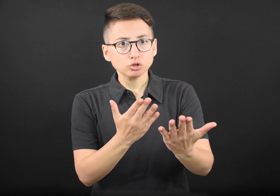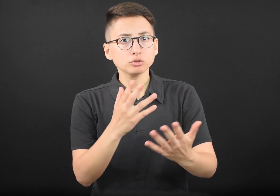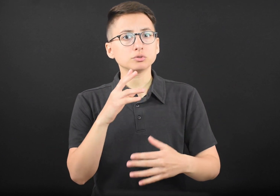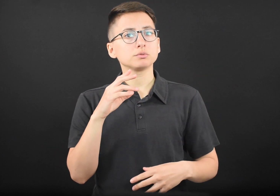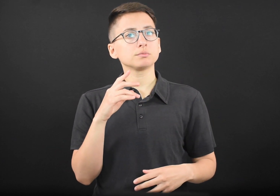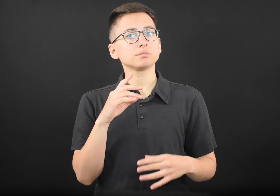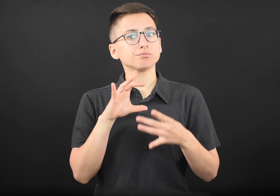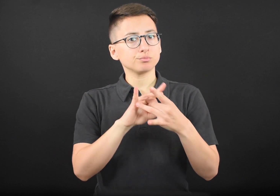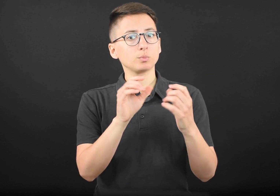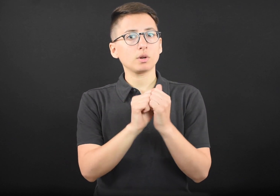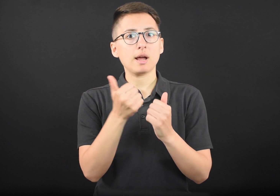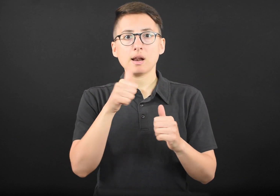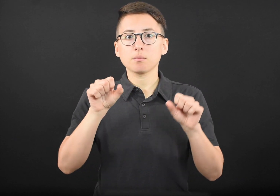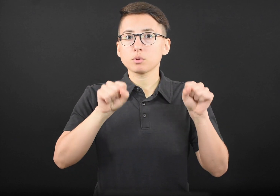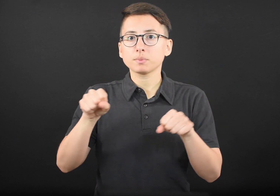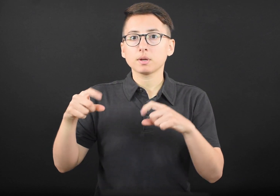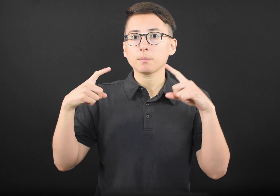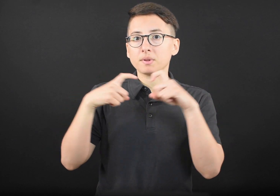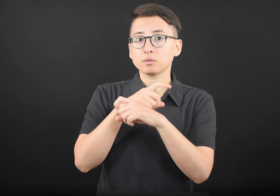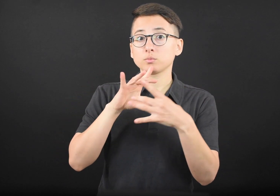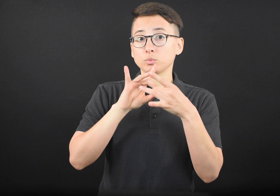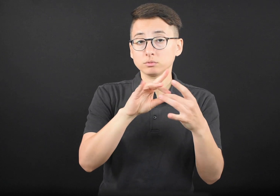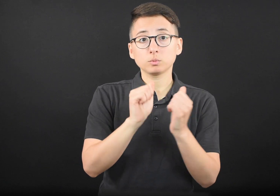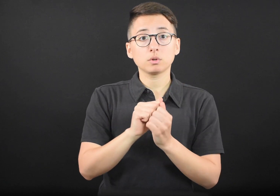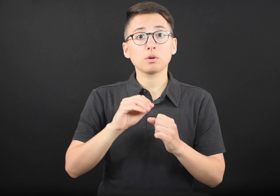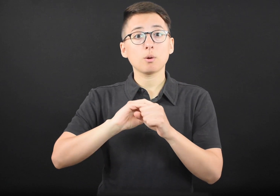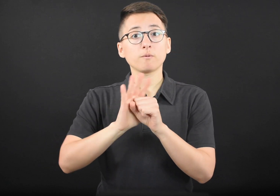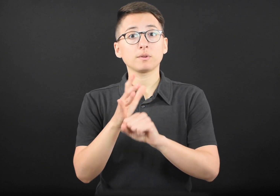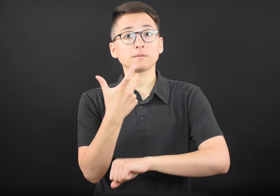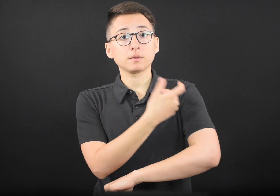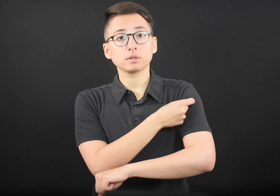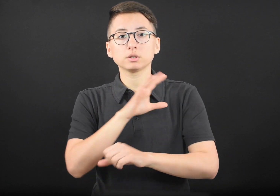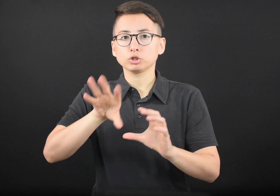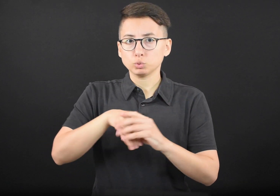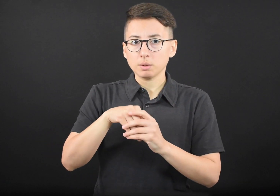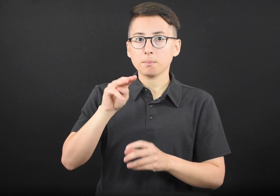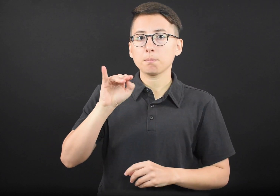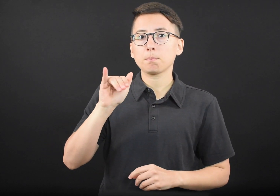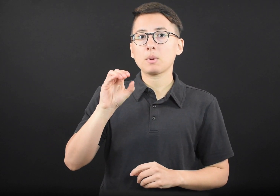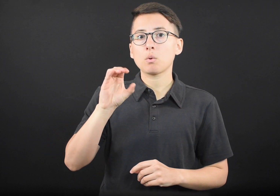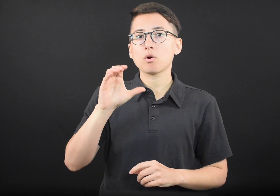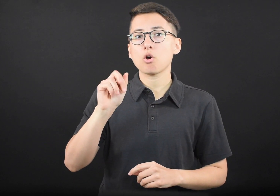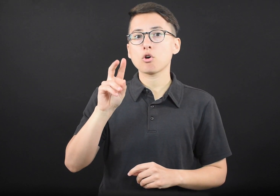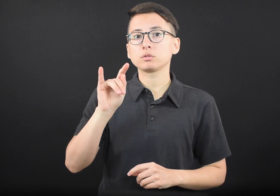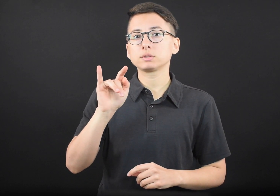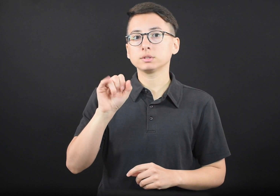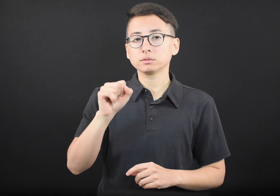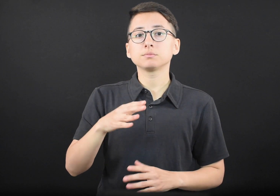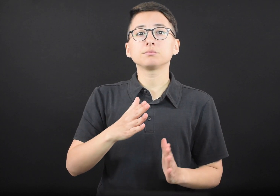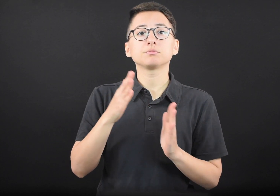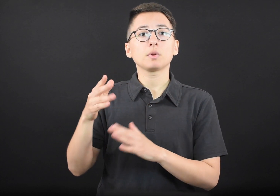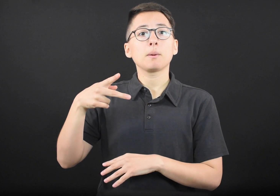potential complications related to COVID-19 vaccines, including myocarditis, pericarditis,